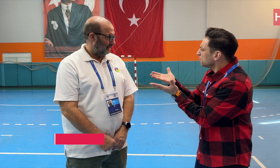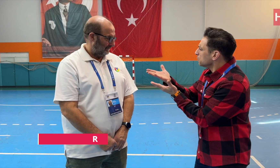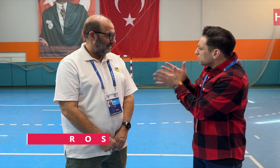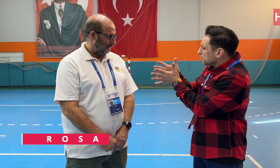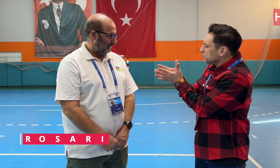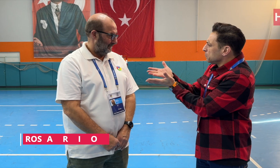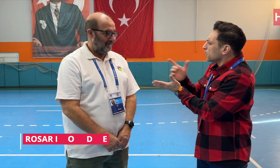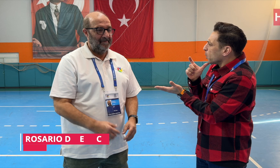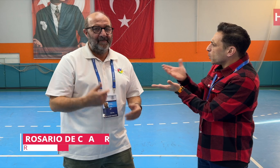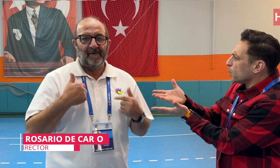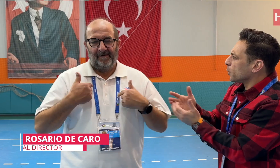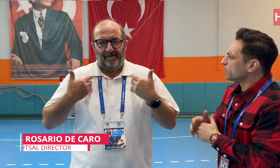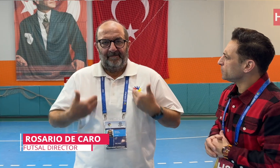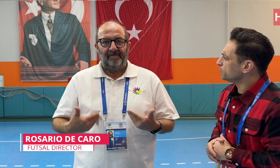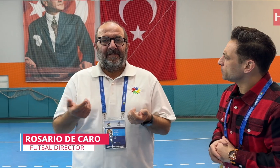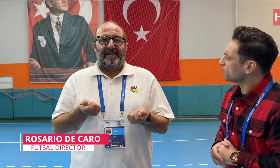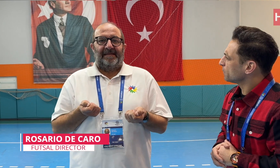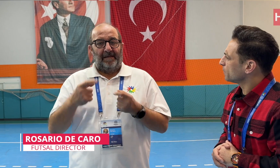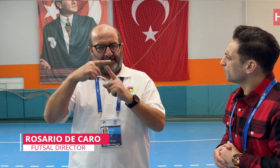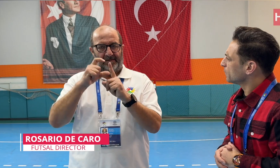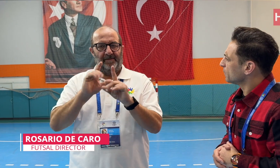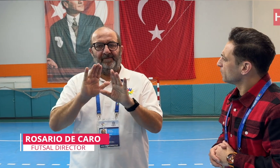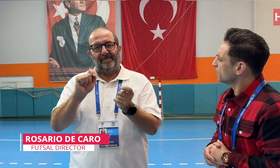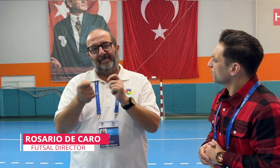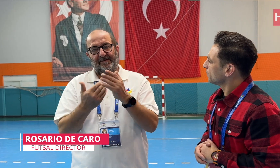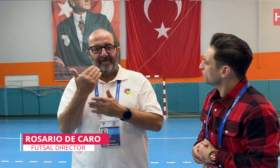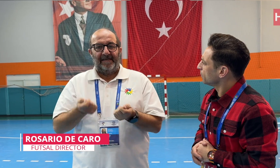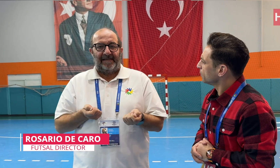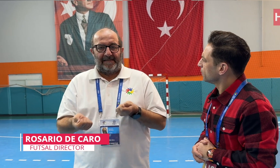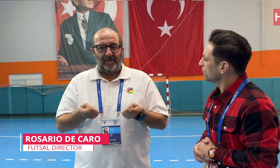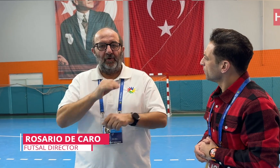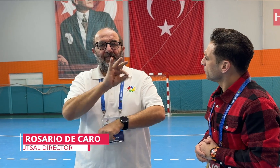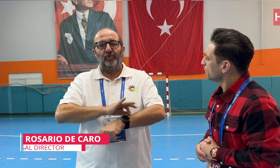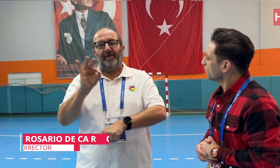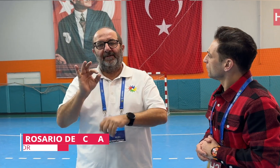[Memnos]: Can you tell me about your role as a technical director? [Rosario]: Note that I am not a technical director. I'm a director